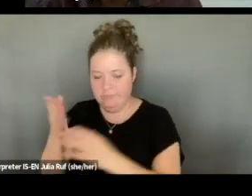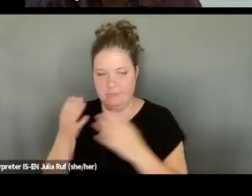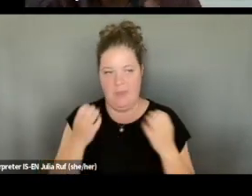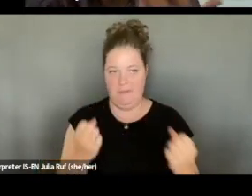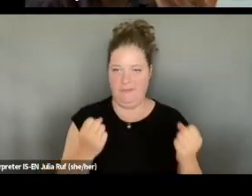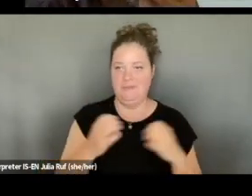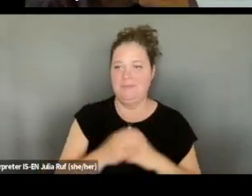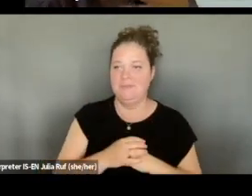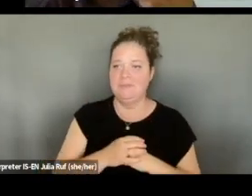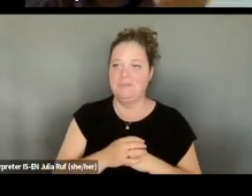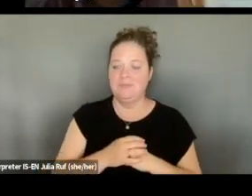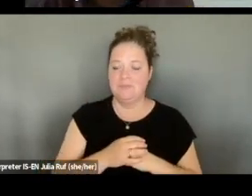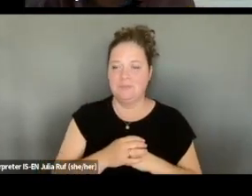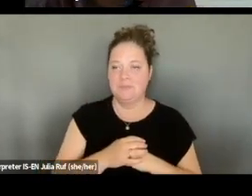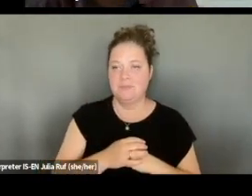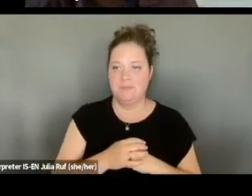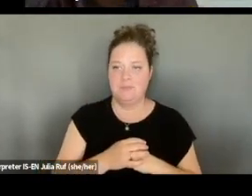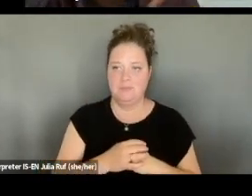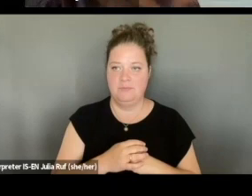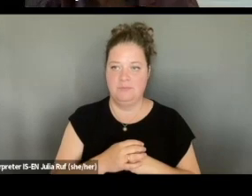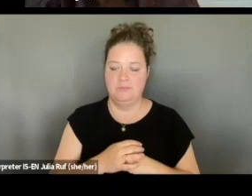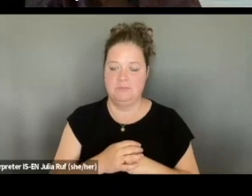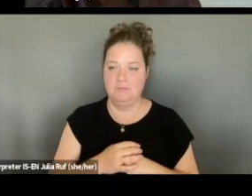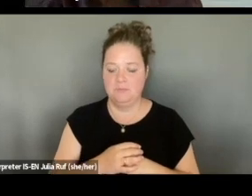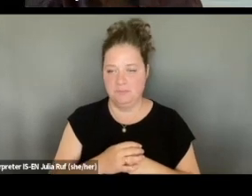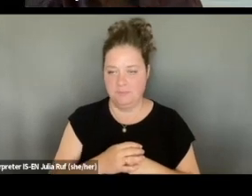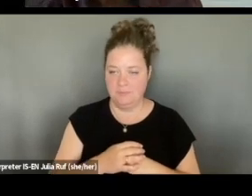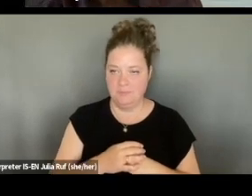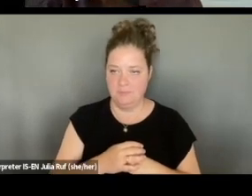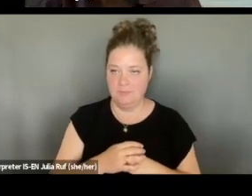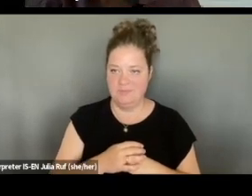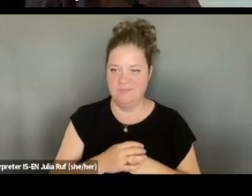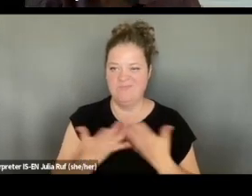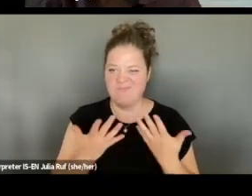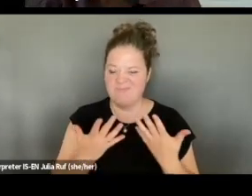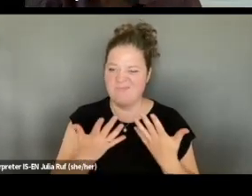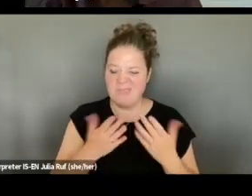their specialties, and both the website owners should